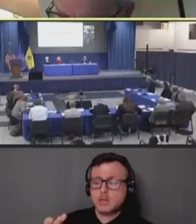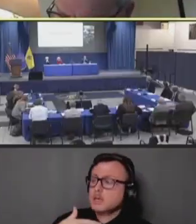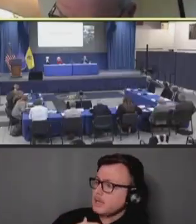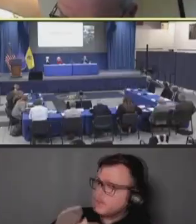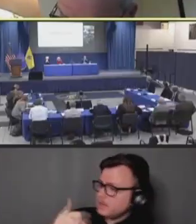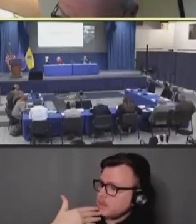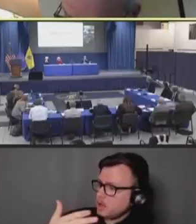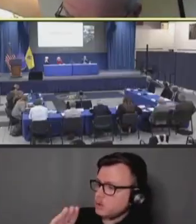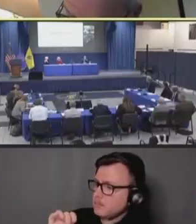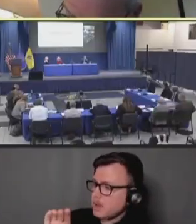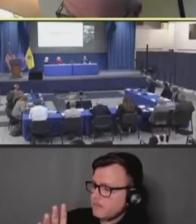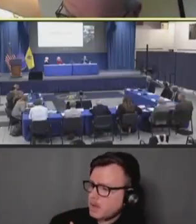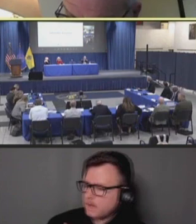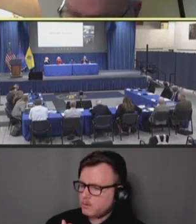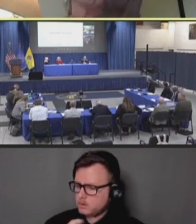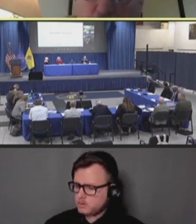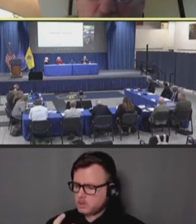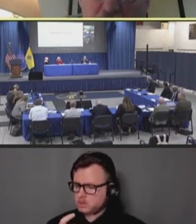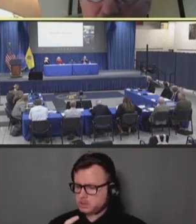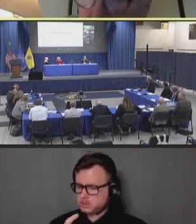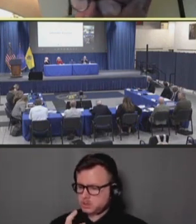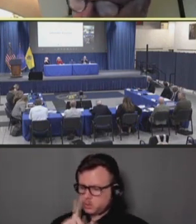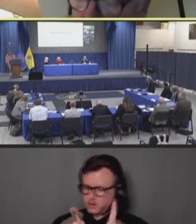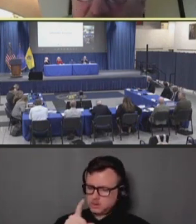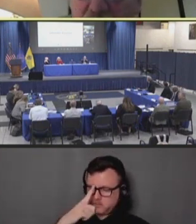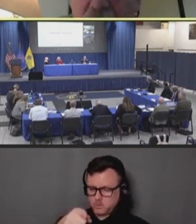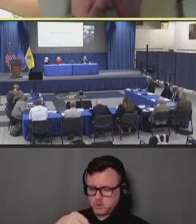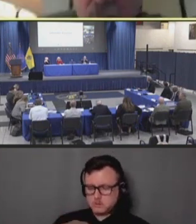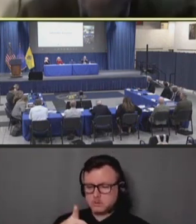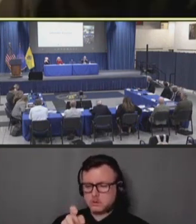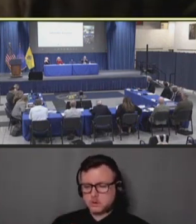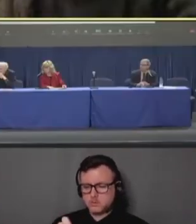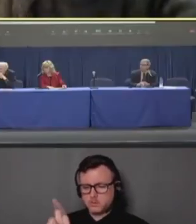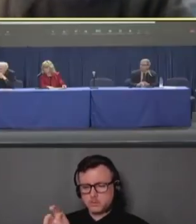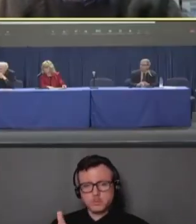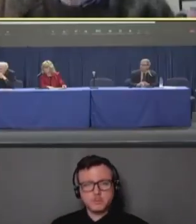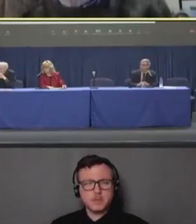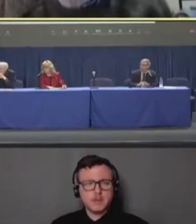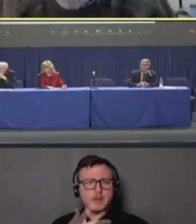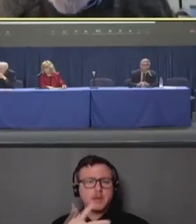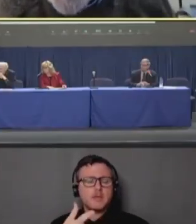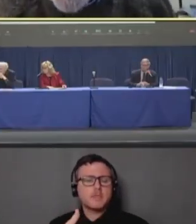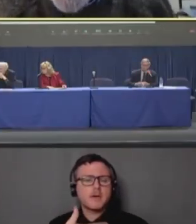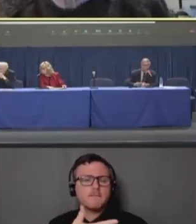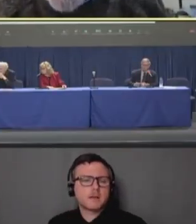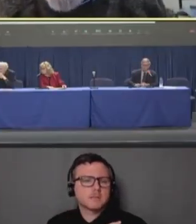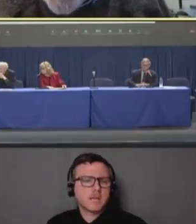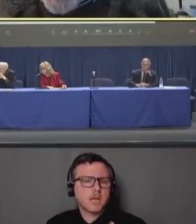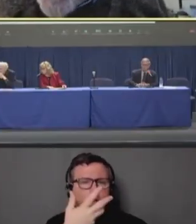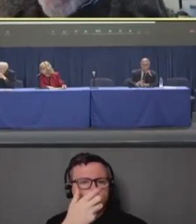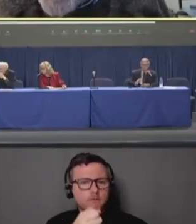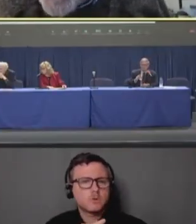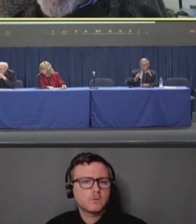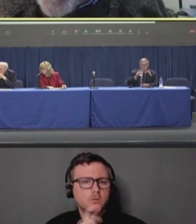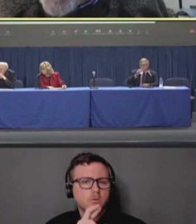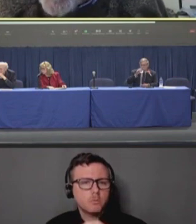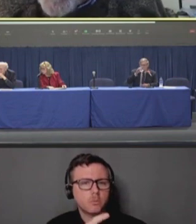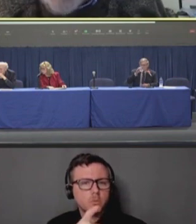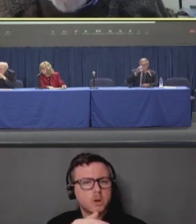I had a question, similar question for Dr. Ruppert. The vaccine confidence report calls out identifying trusted local community leaders.